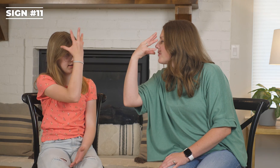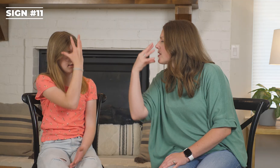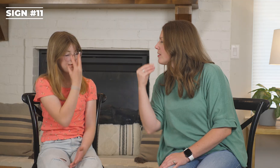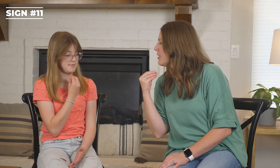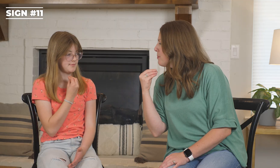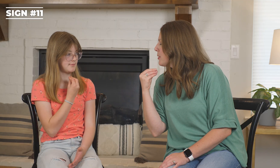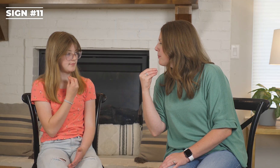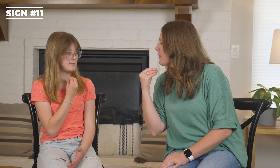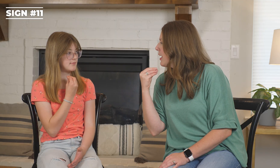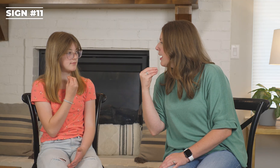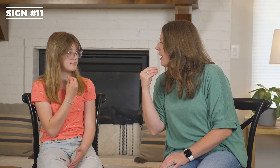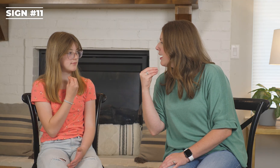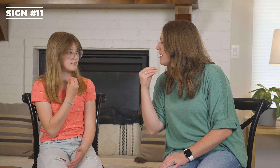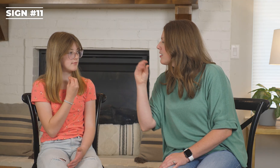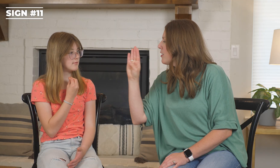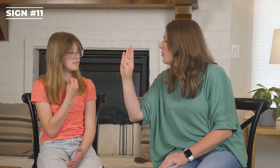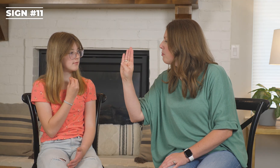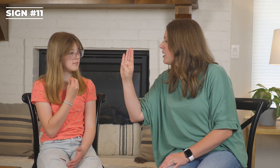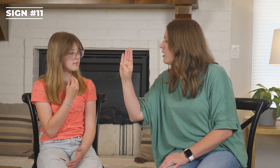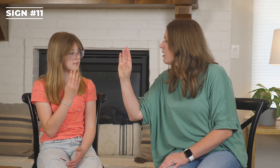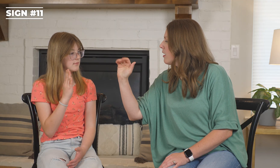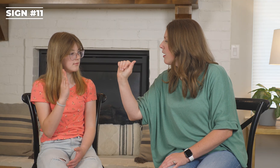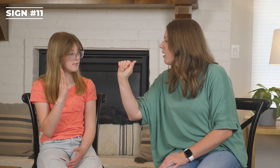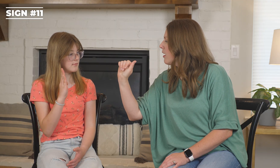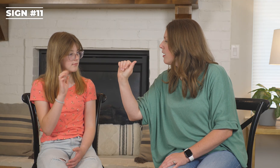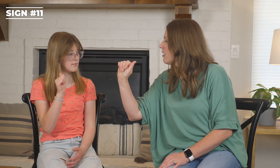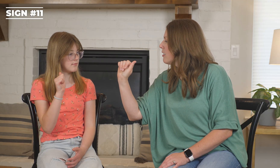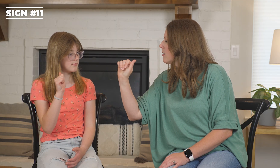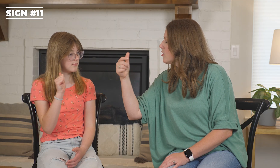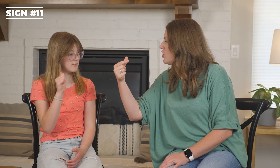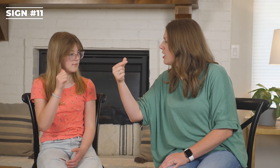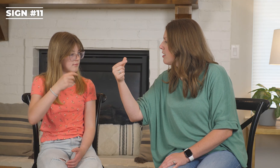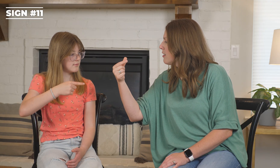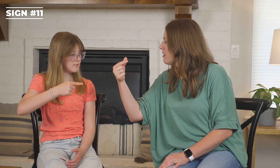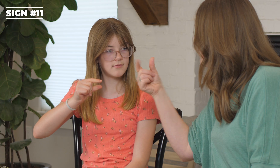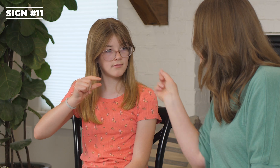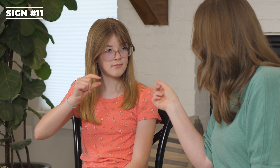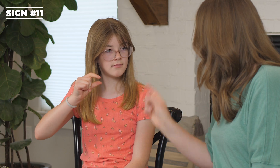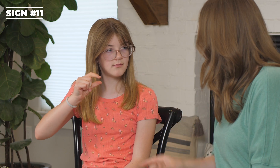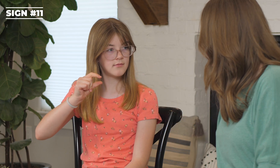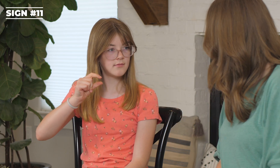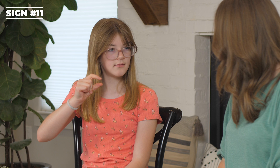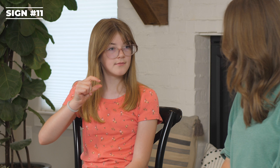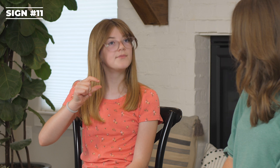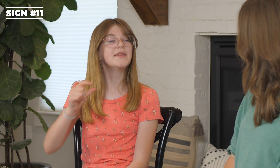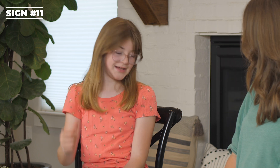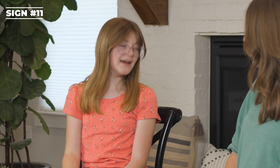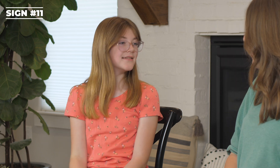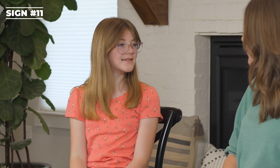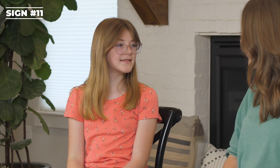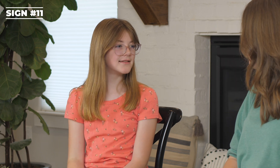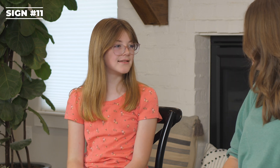Sleep and be a G. Did you sleep in a sleeping bag? Yeah. Camp.